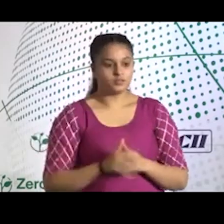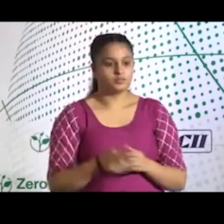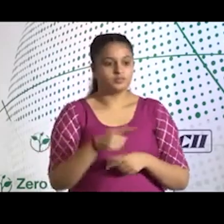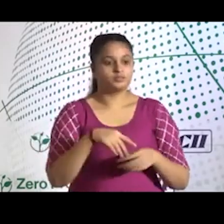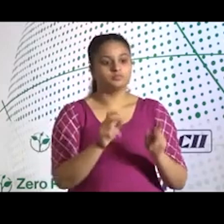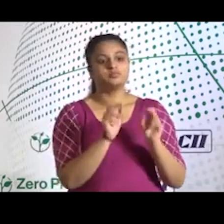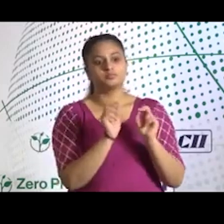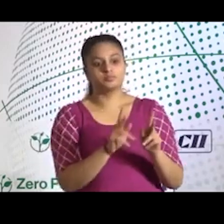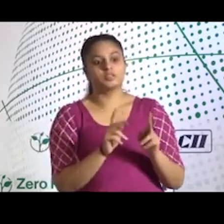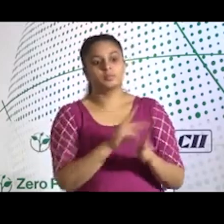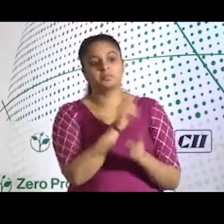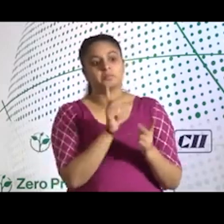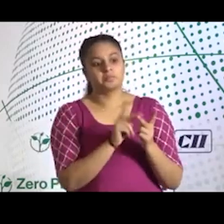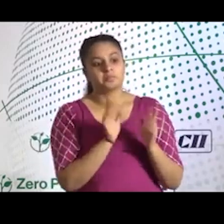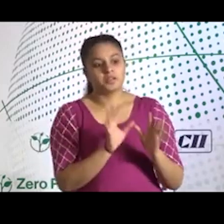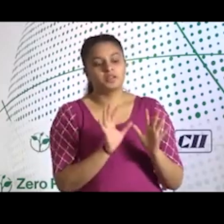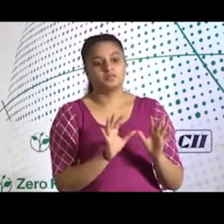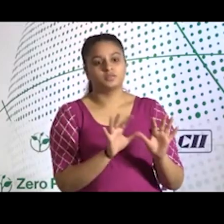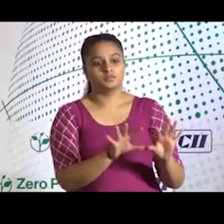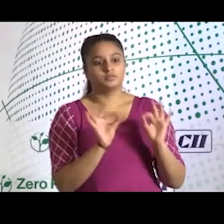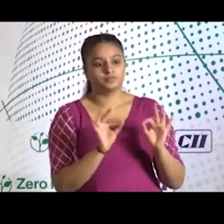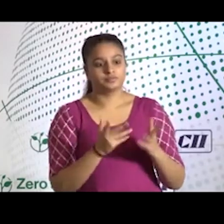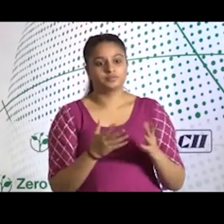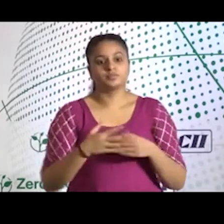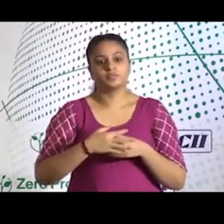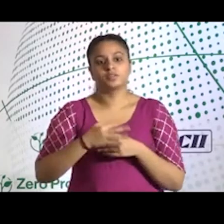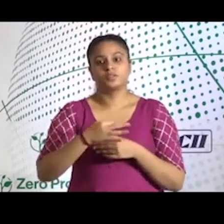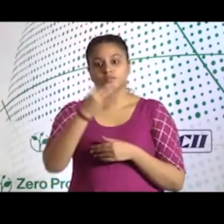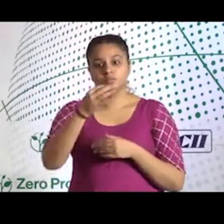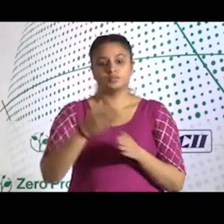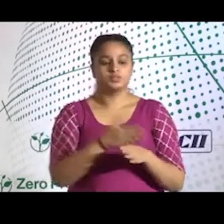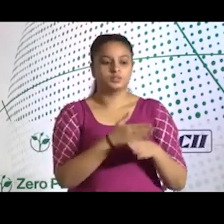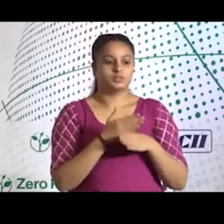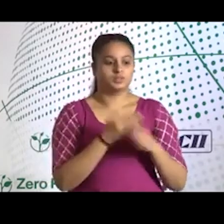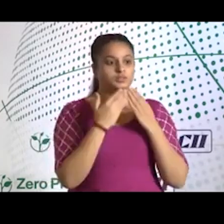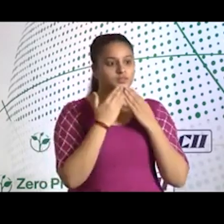Pravin But I can probably expanded, so thank you for sharing that. Absolutely.